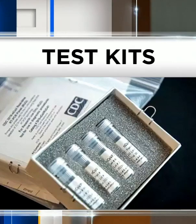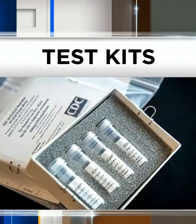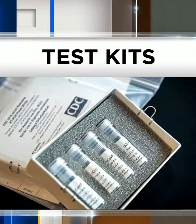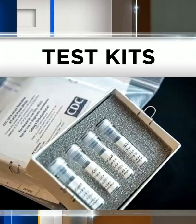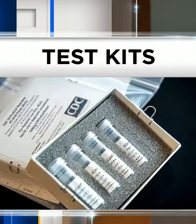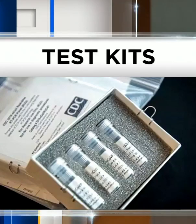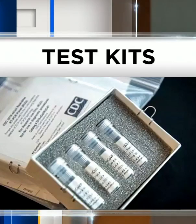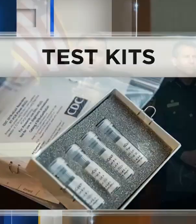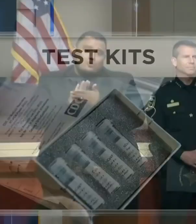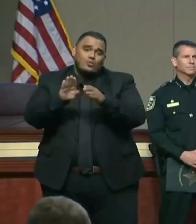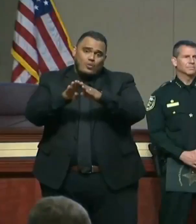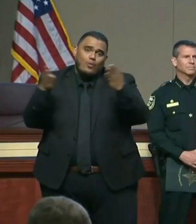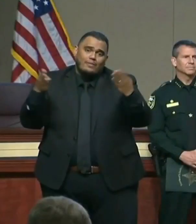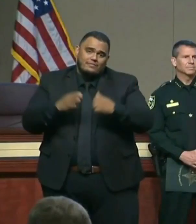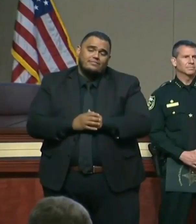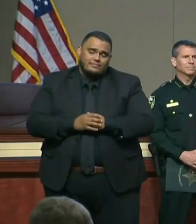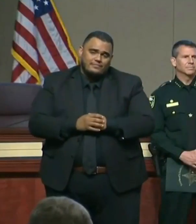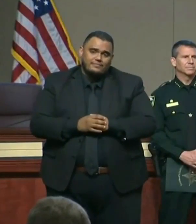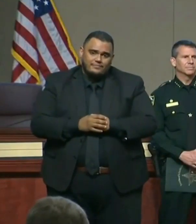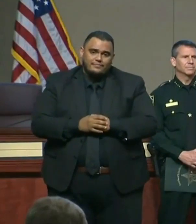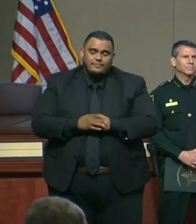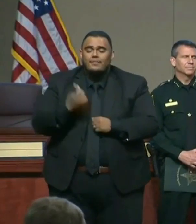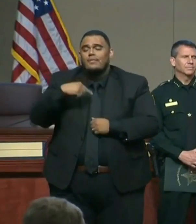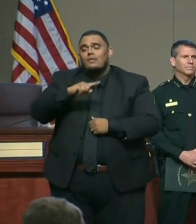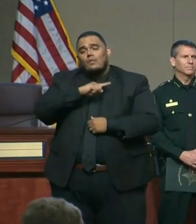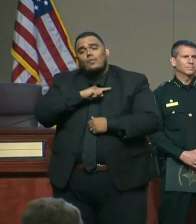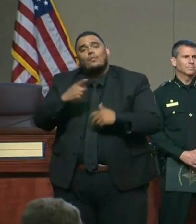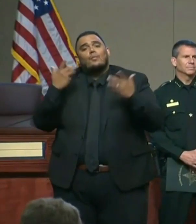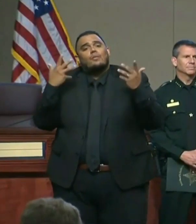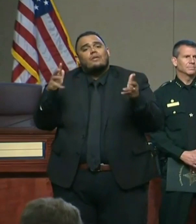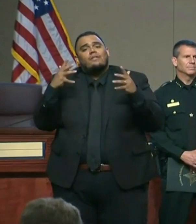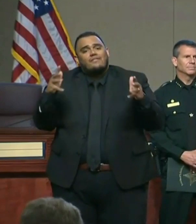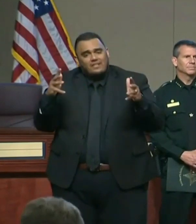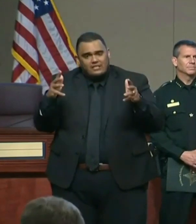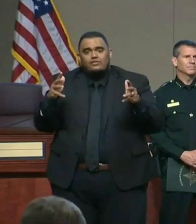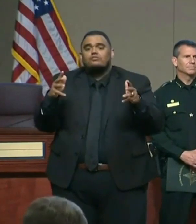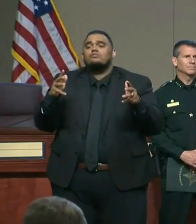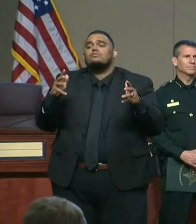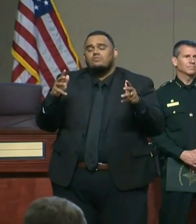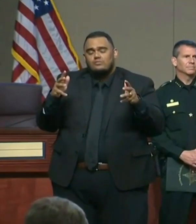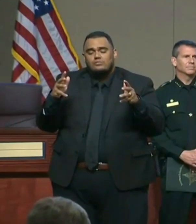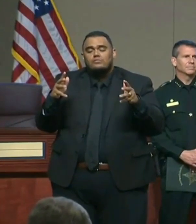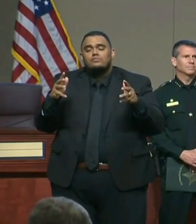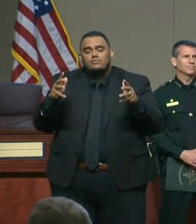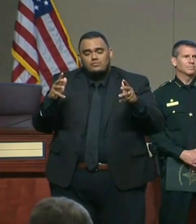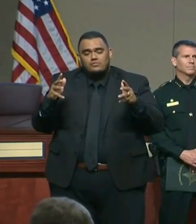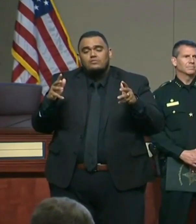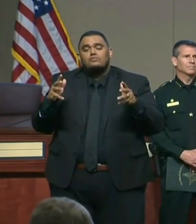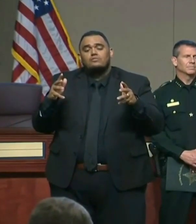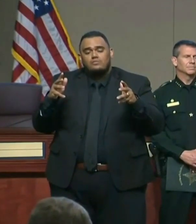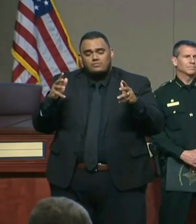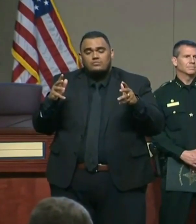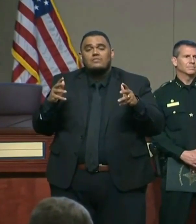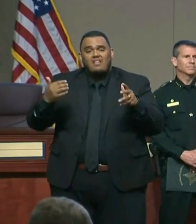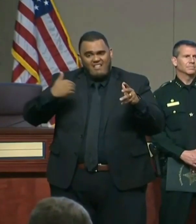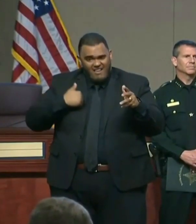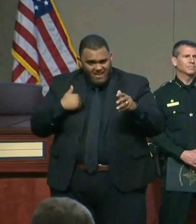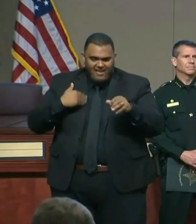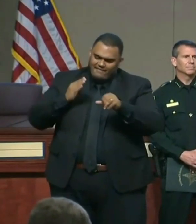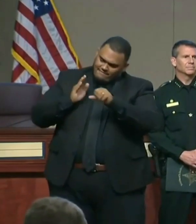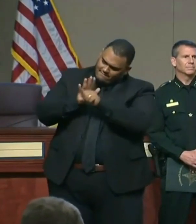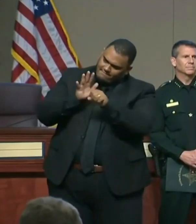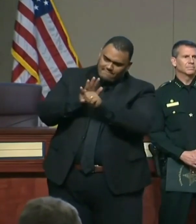DOCTORS WILL BEGIN MAKING THEIR OWN TEST KITS IN ORDER TO PROCESS PATIENTS FASTER.